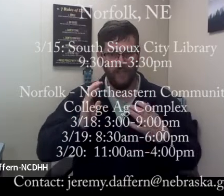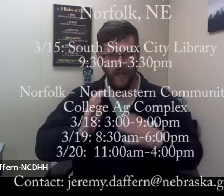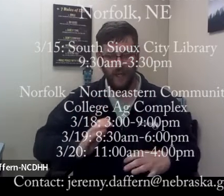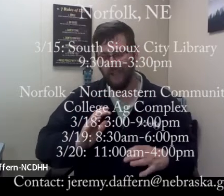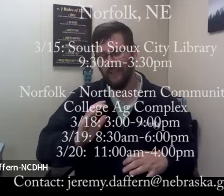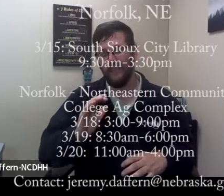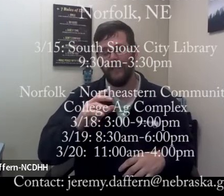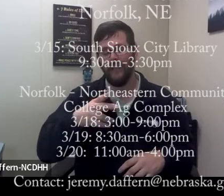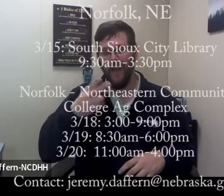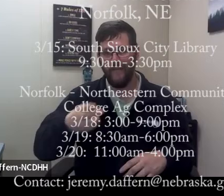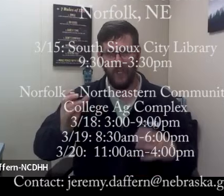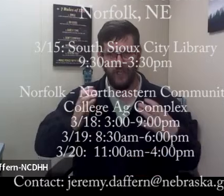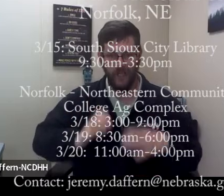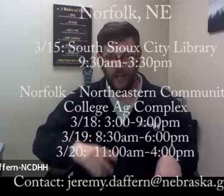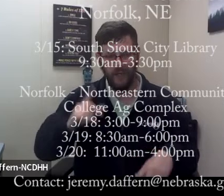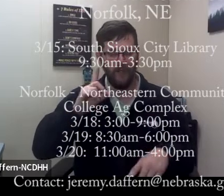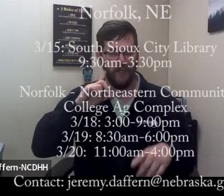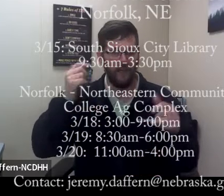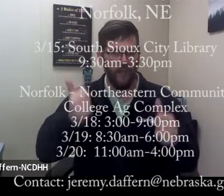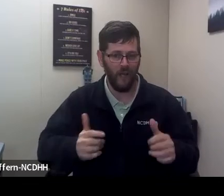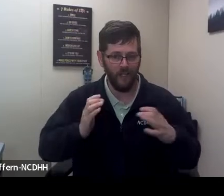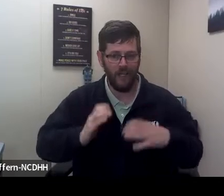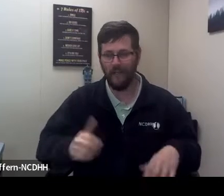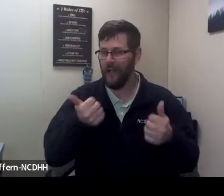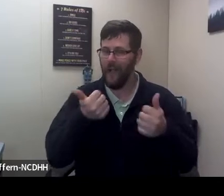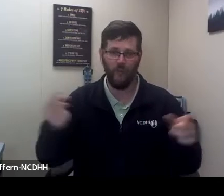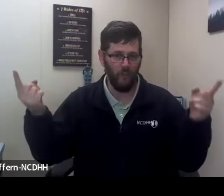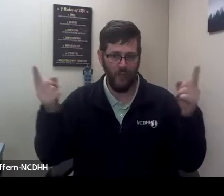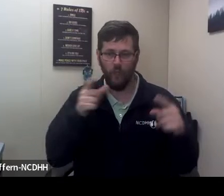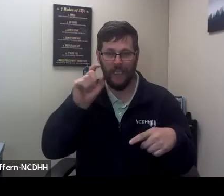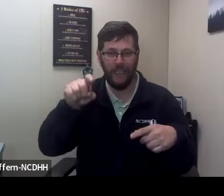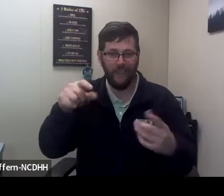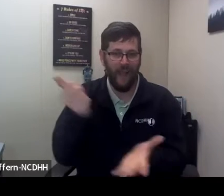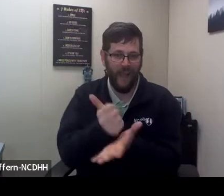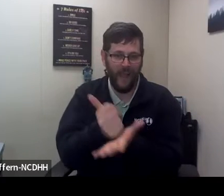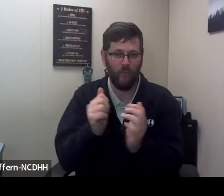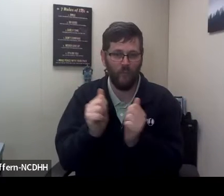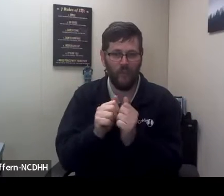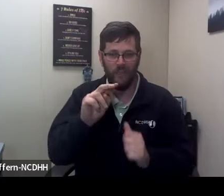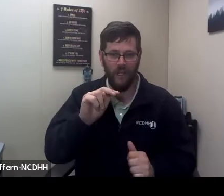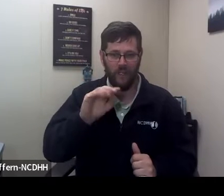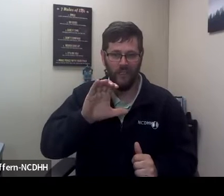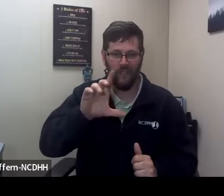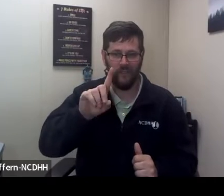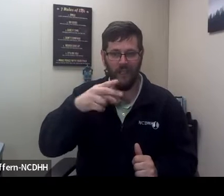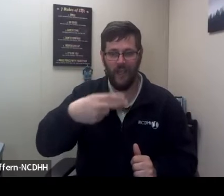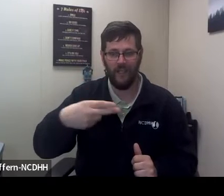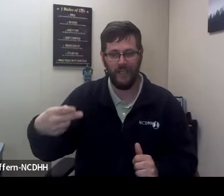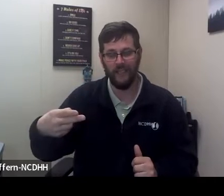I'll be there to provide outreach services for my clients located in the area. Anyone who needs